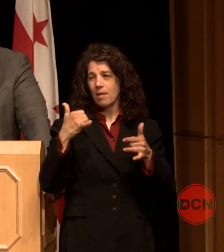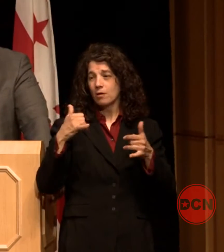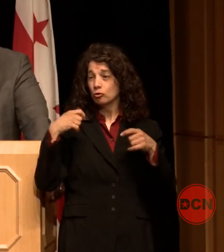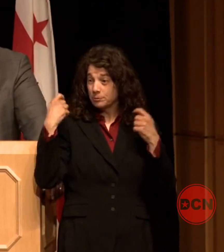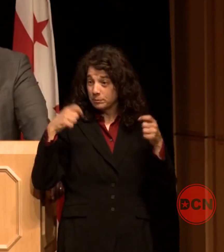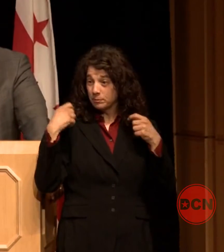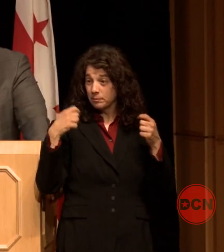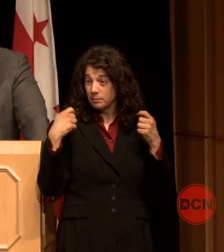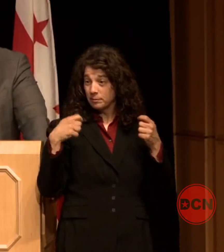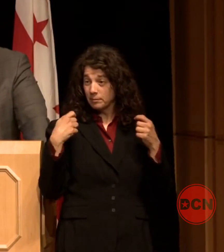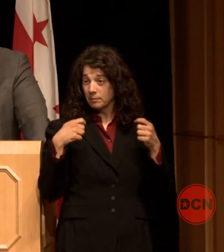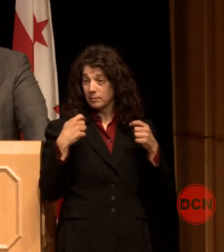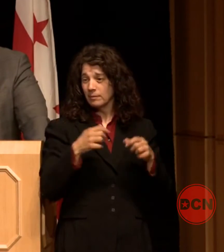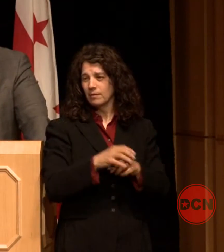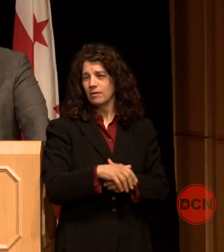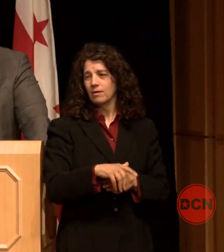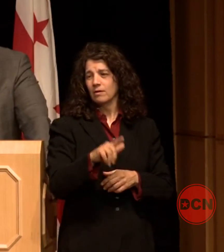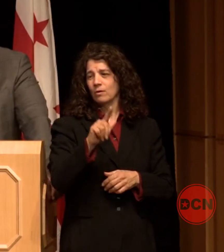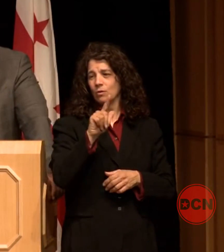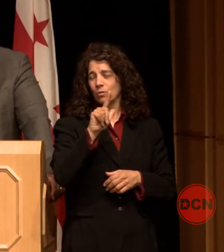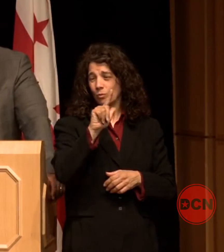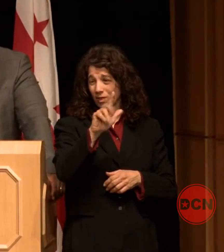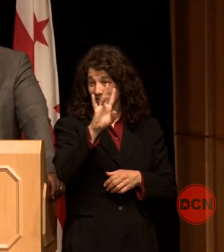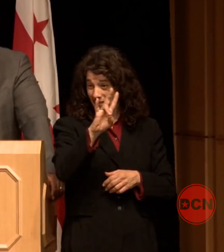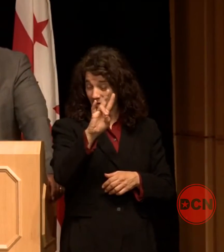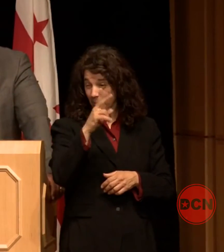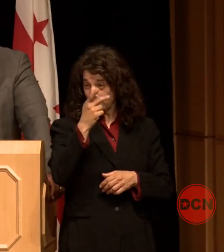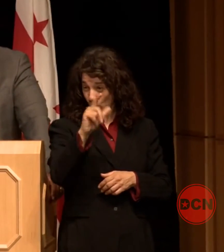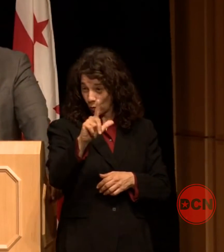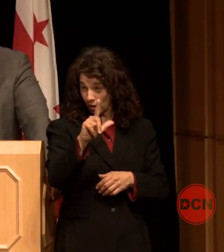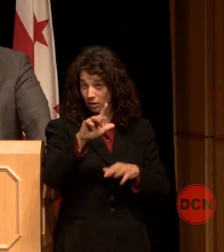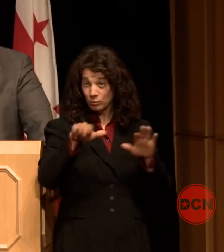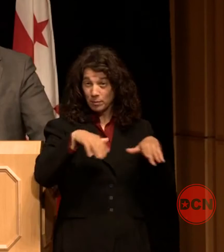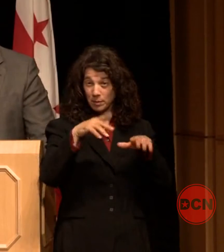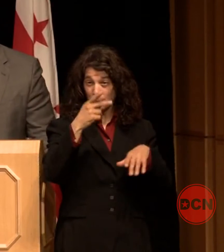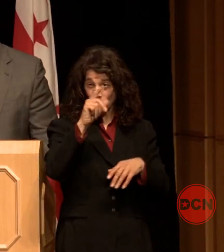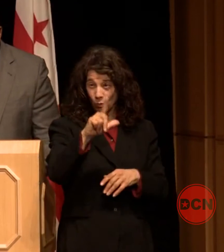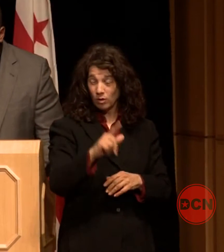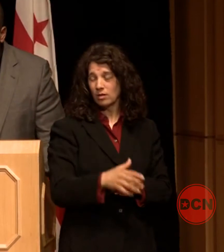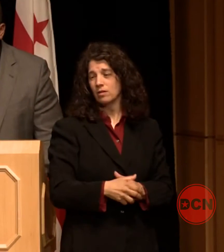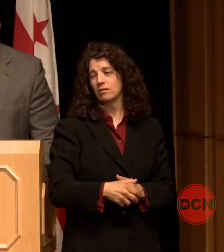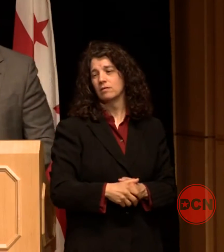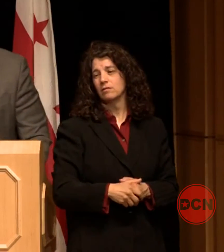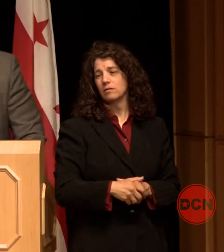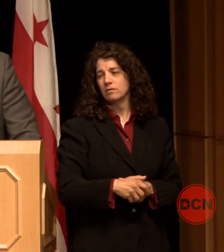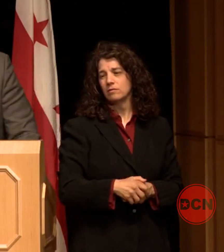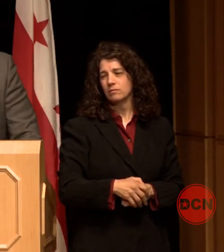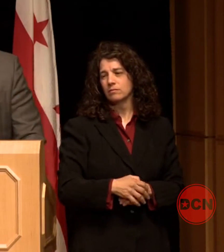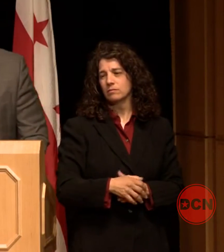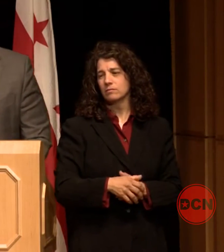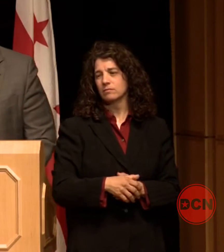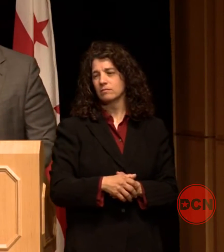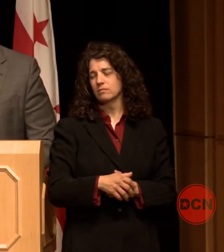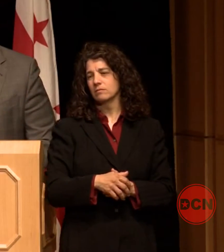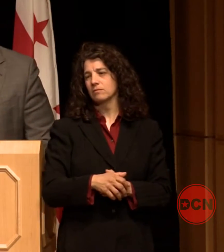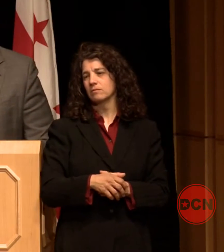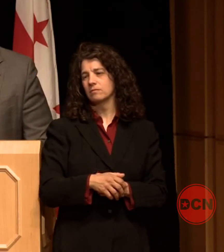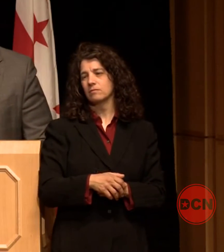SISTER AGENCY, THE DEPARTMENT OF GENERAL SERVICES, TO CREATE EXCITING OPPORTUNITIES FOR THOSE OF YOU IN ATTENDANCE TODAY.